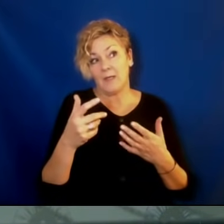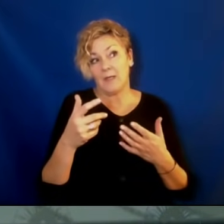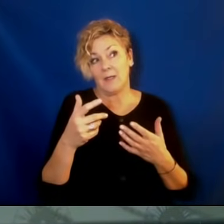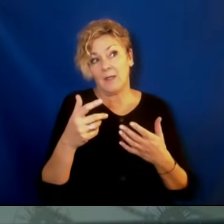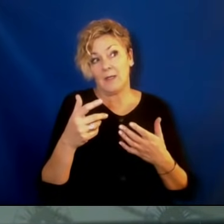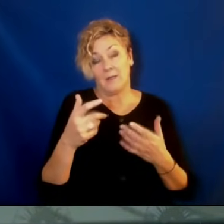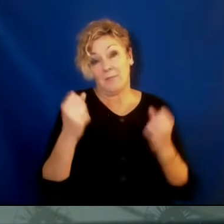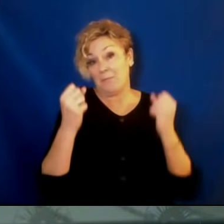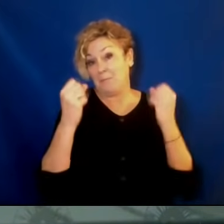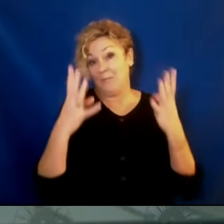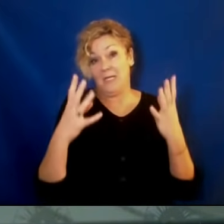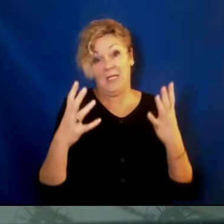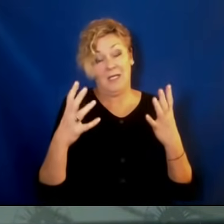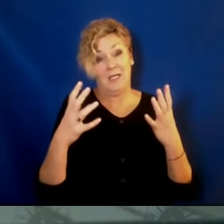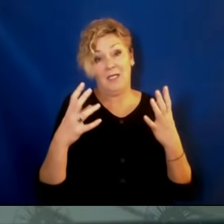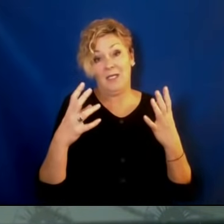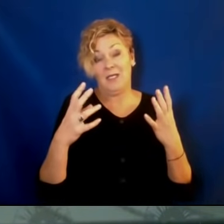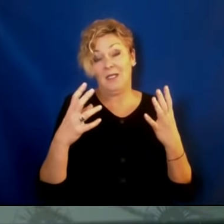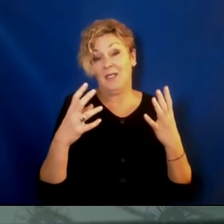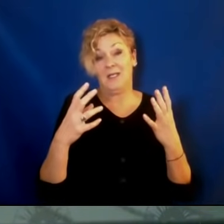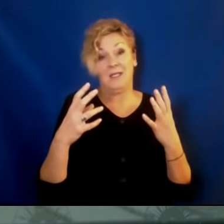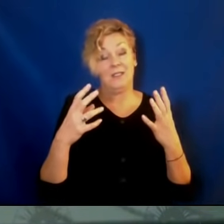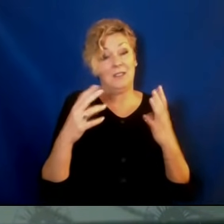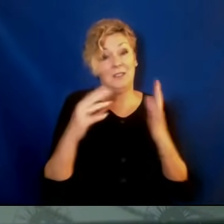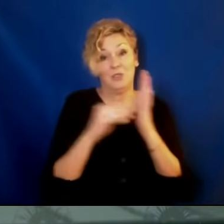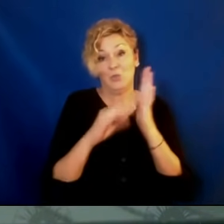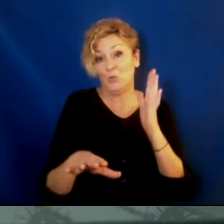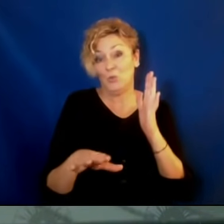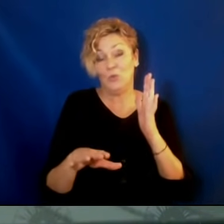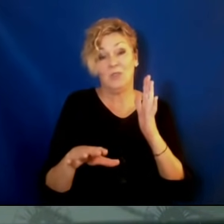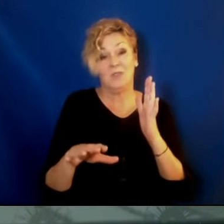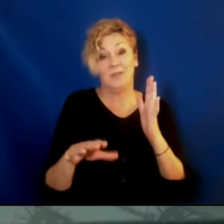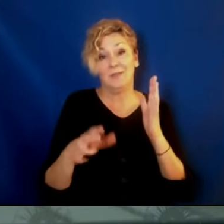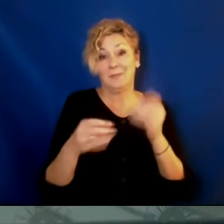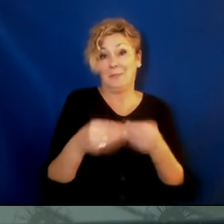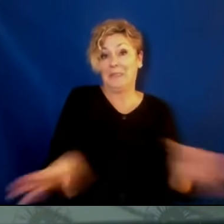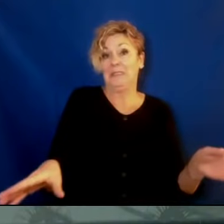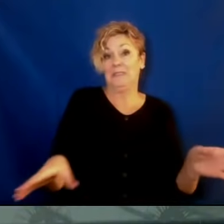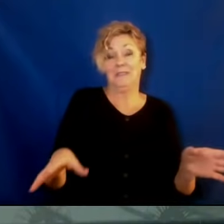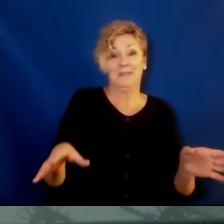appreciate the work done every day by people both at the postsecondary level but obviously in